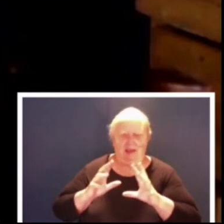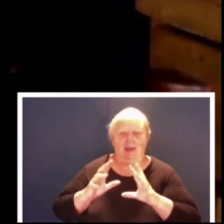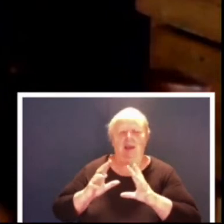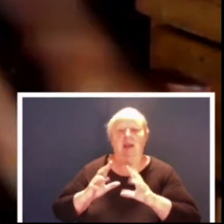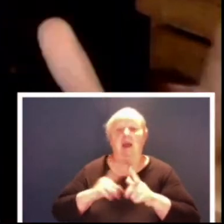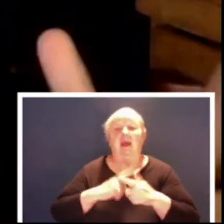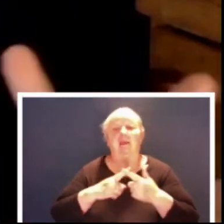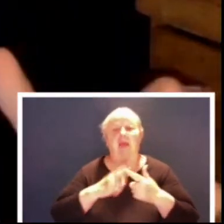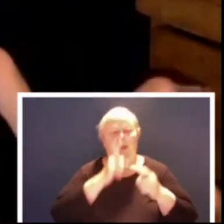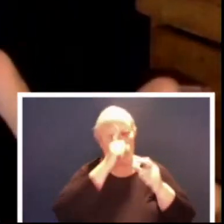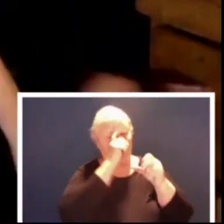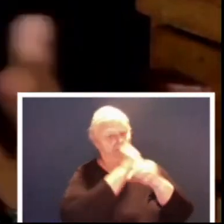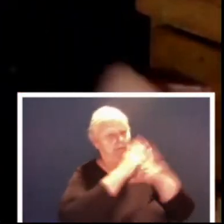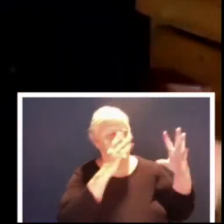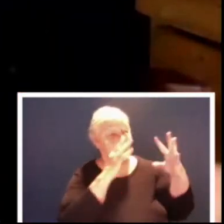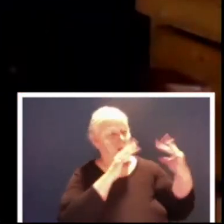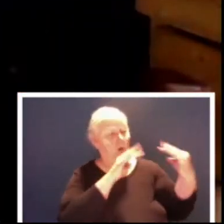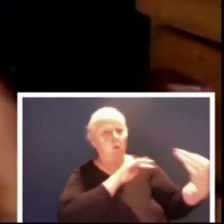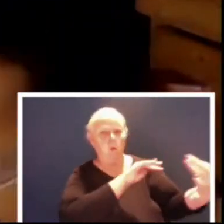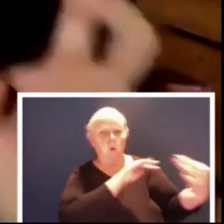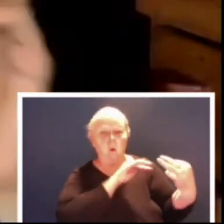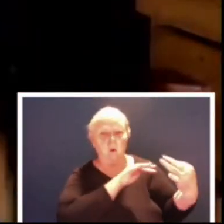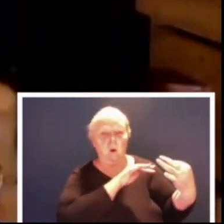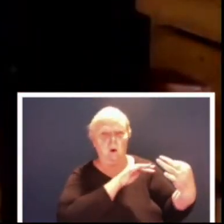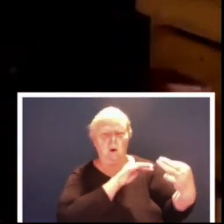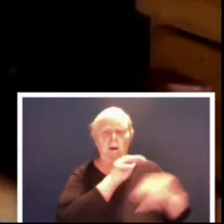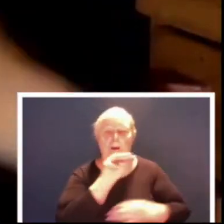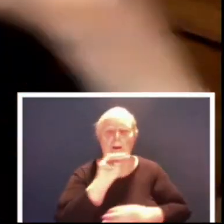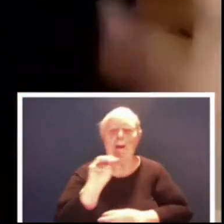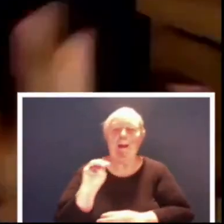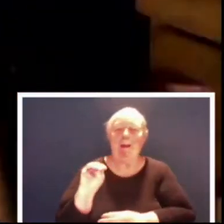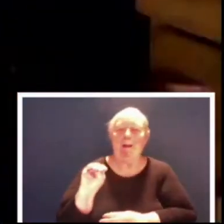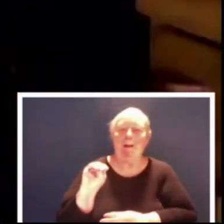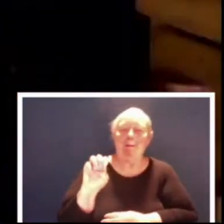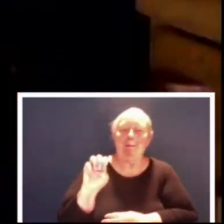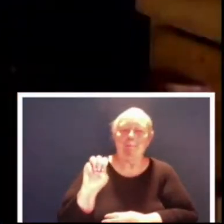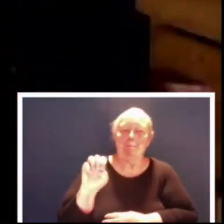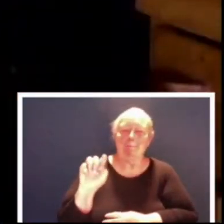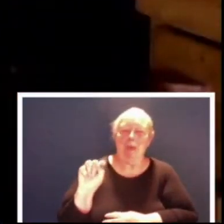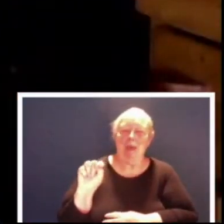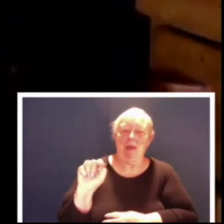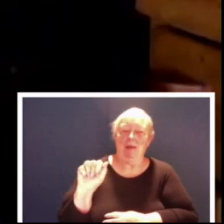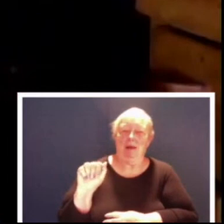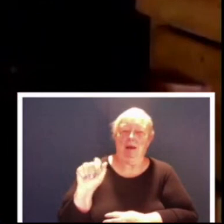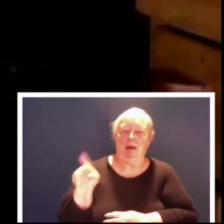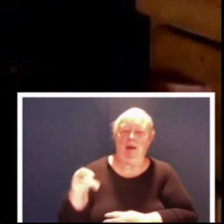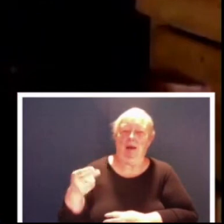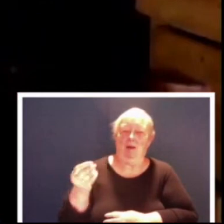even as a metaphor if you're dealing with something intensely chaotic.